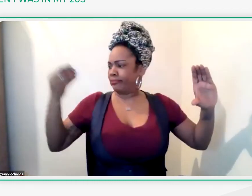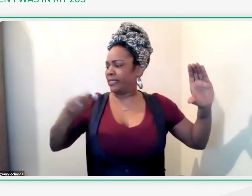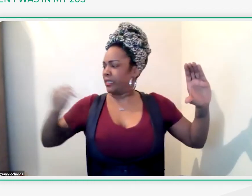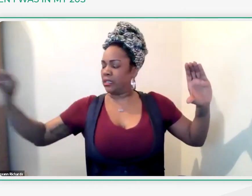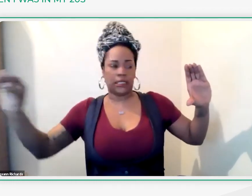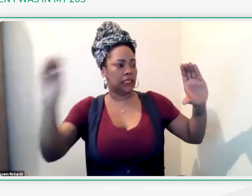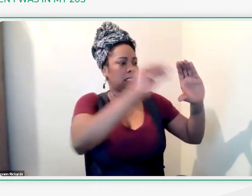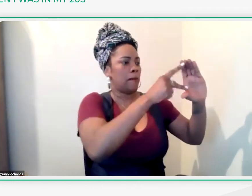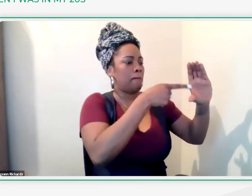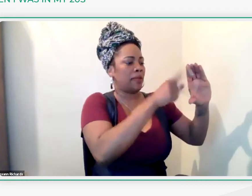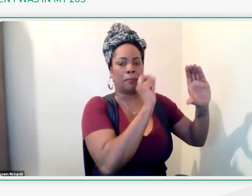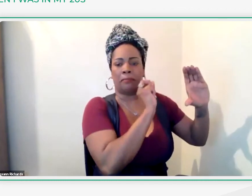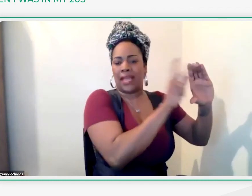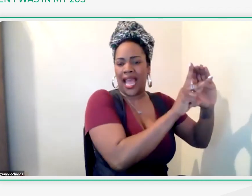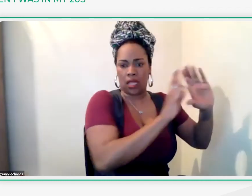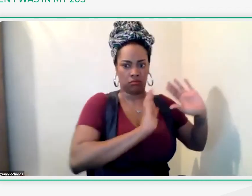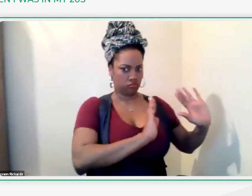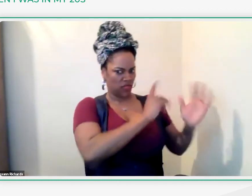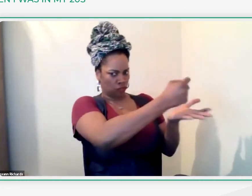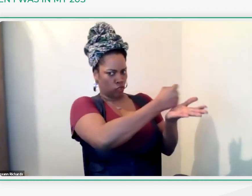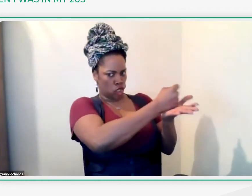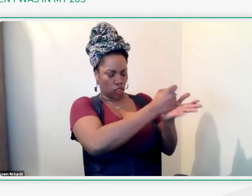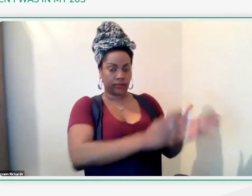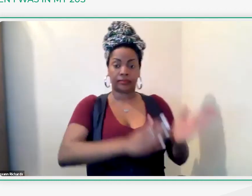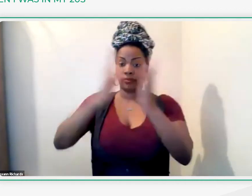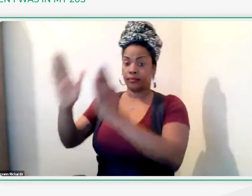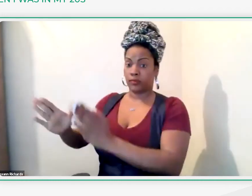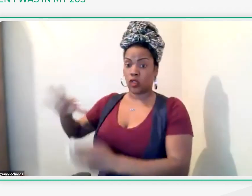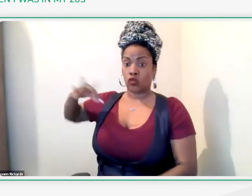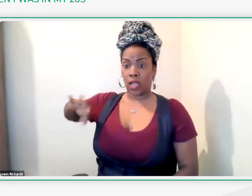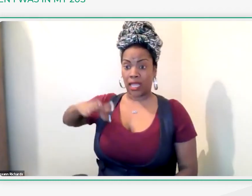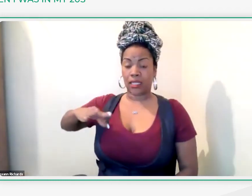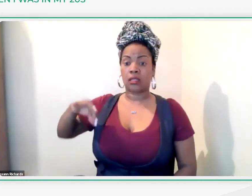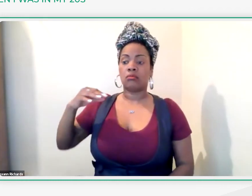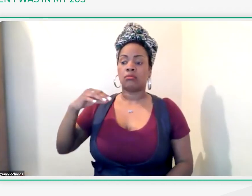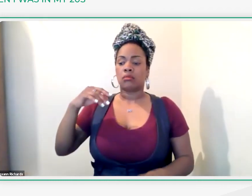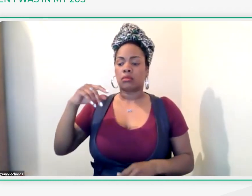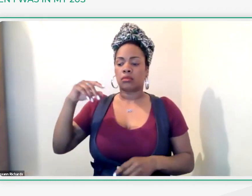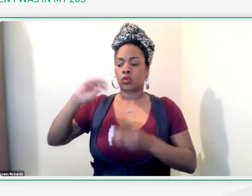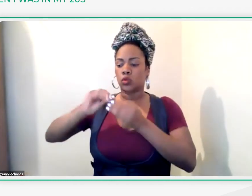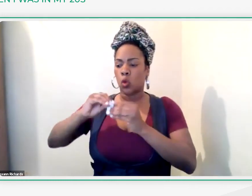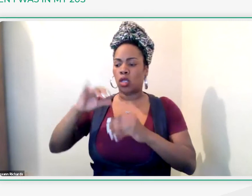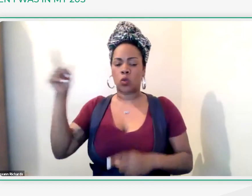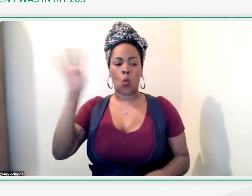So, you use that. And then, when you make money, you pay it back. That's a credit card.